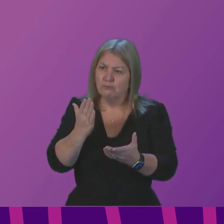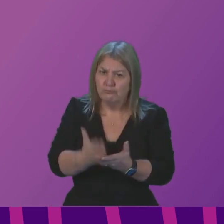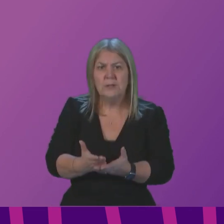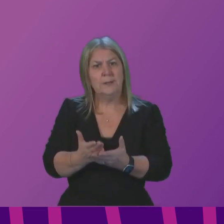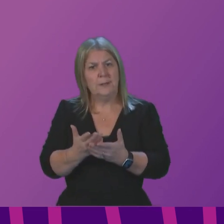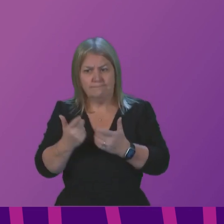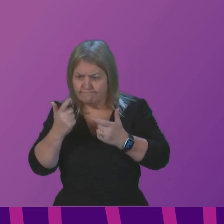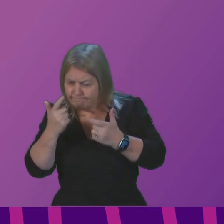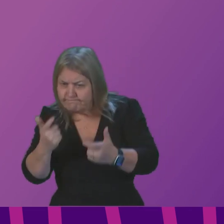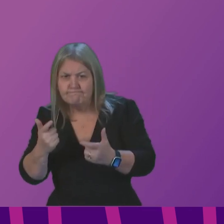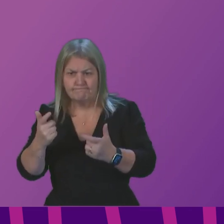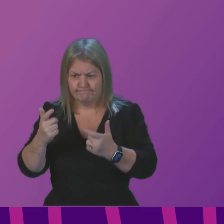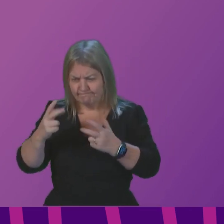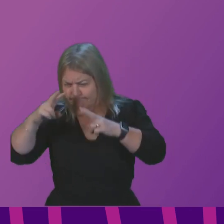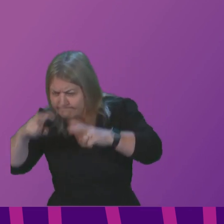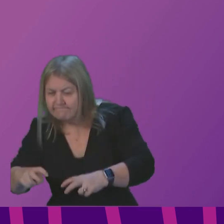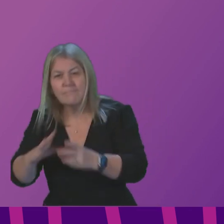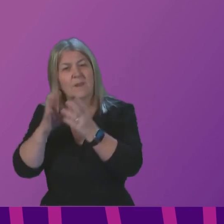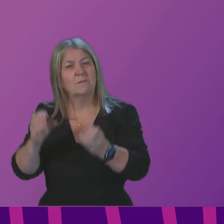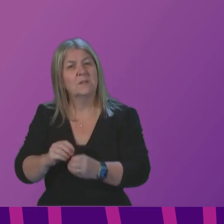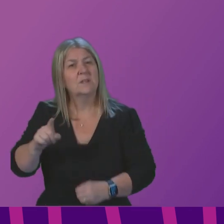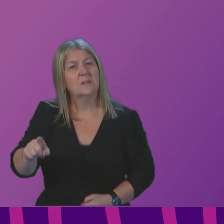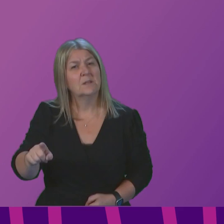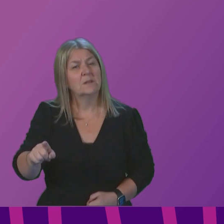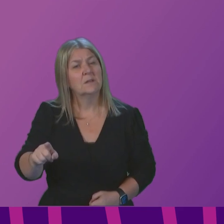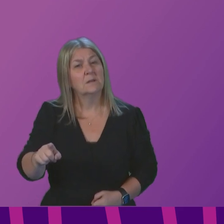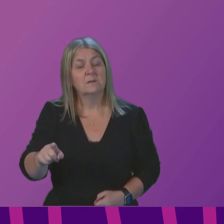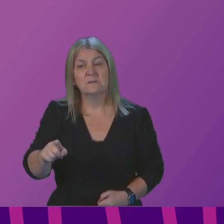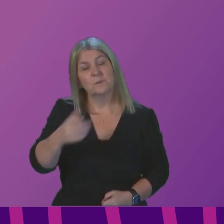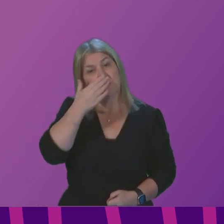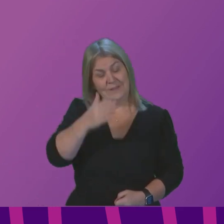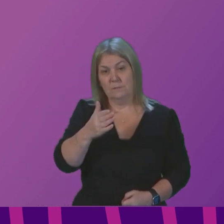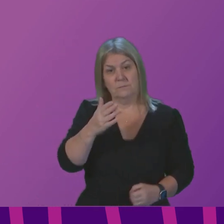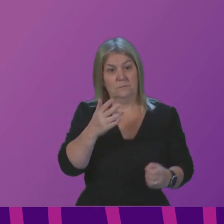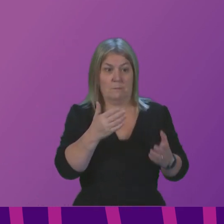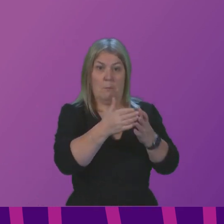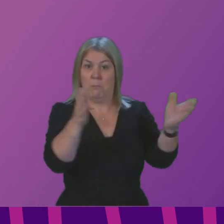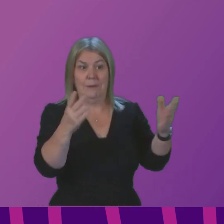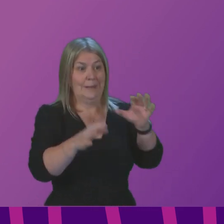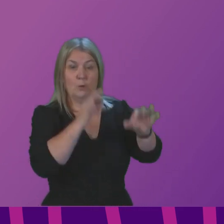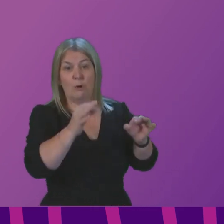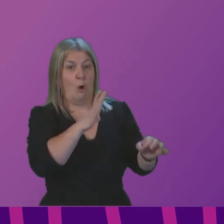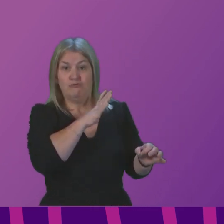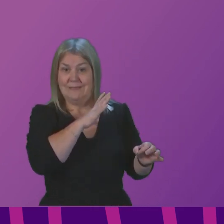their substance. The public inquiry is doing that work right now. The findings and any